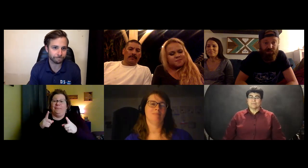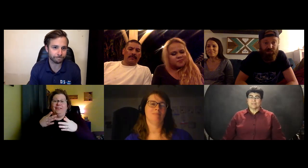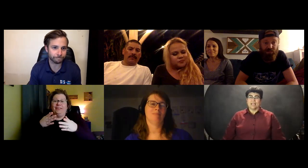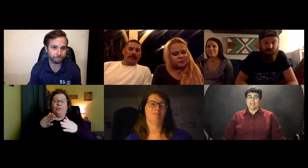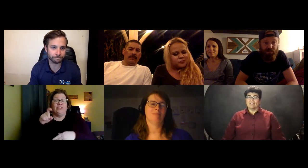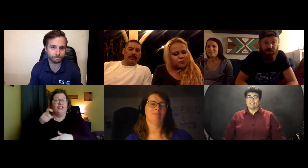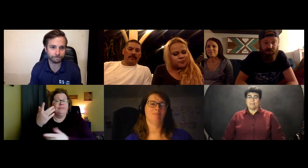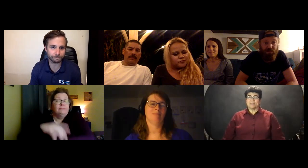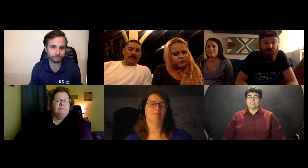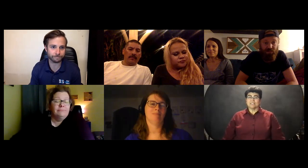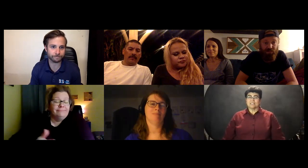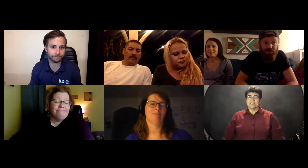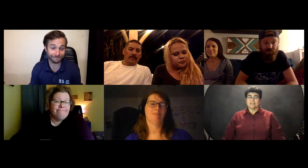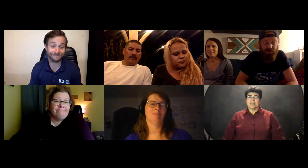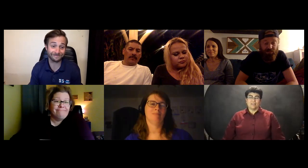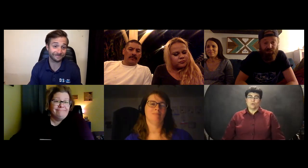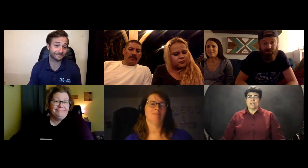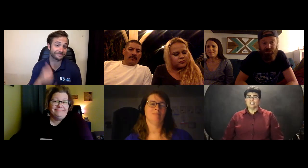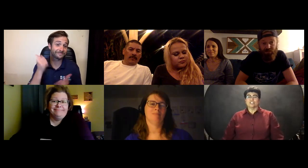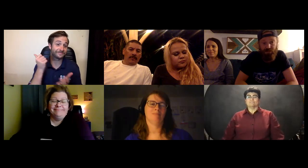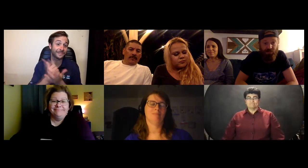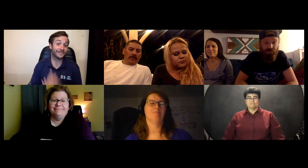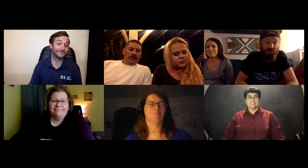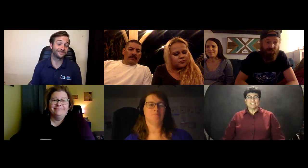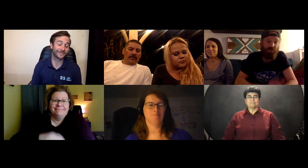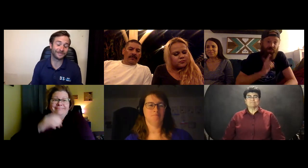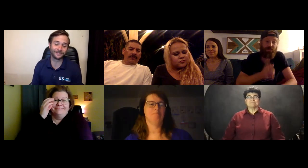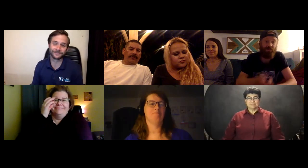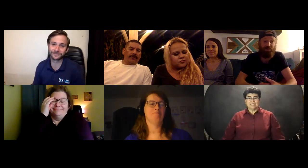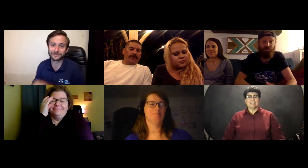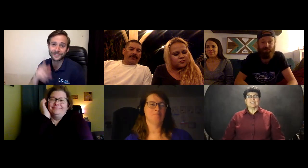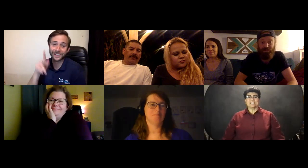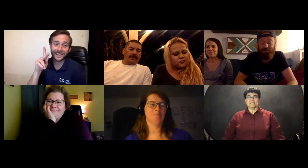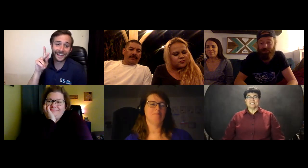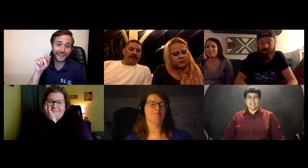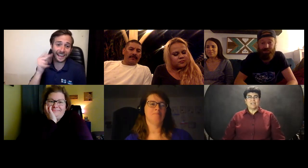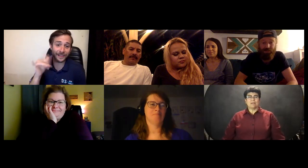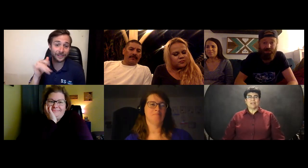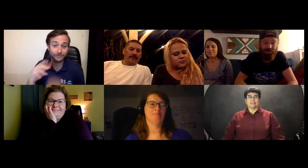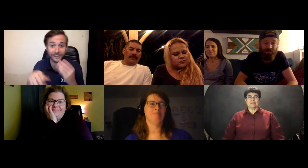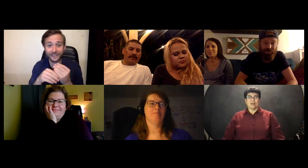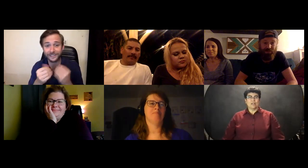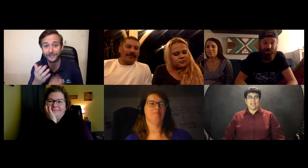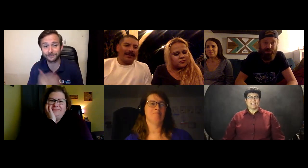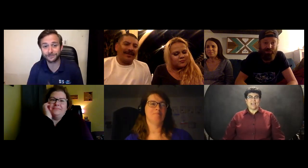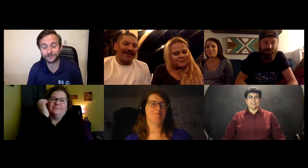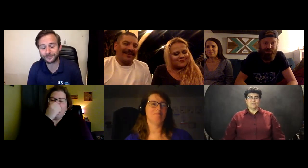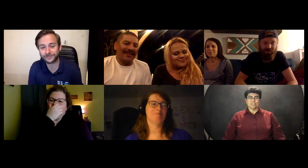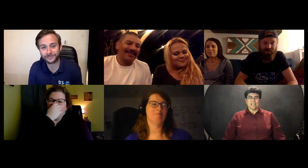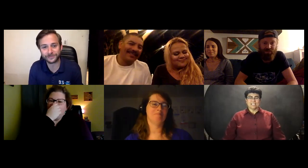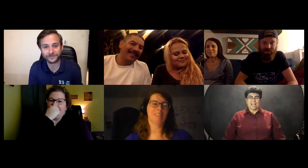and life happens and the way it should that's it nick says amen